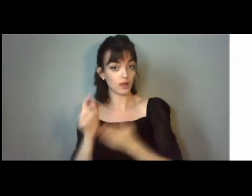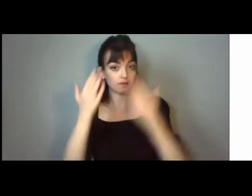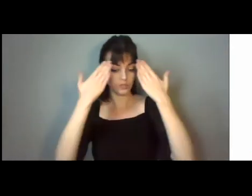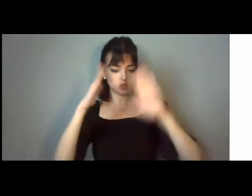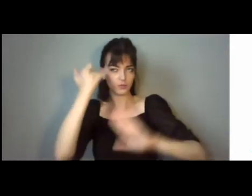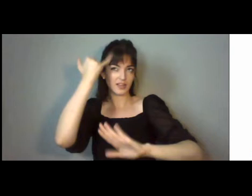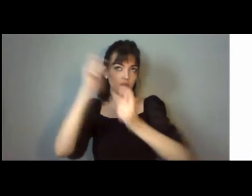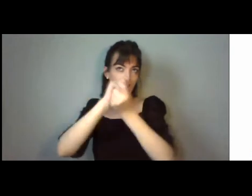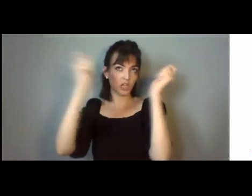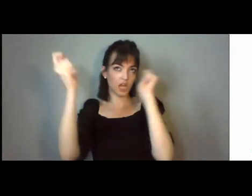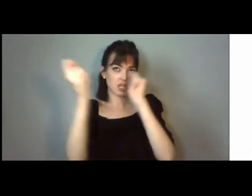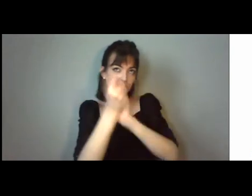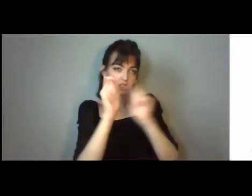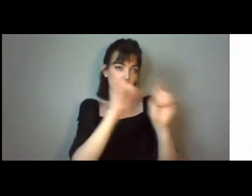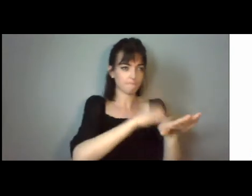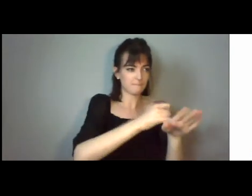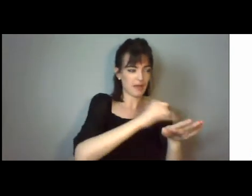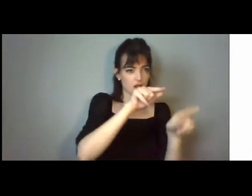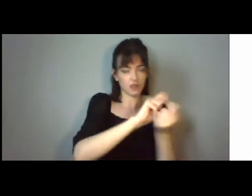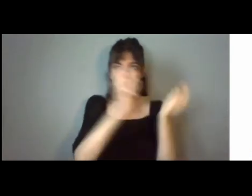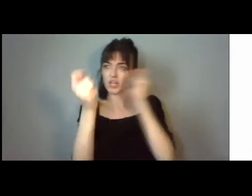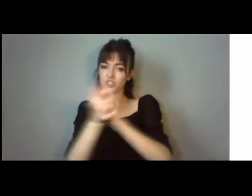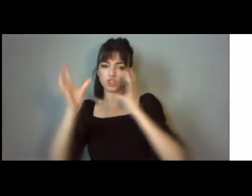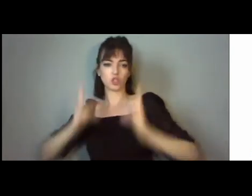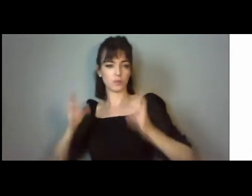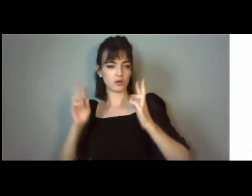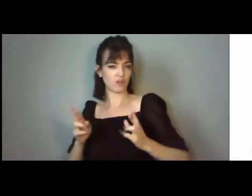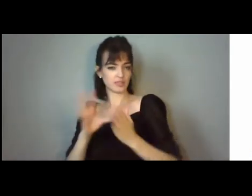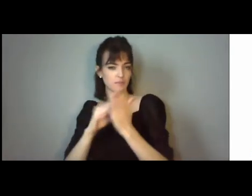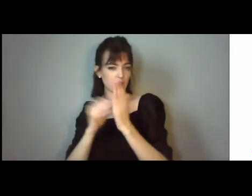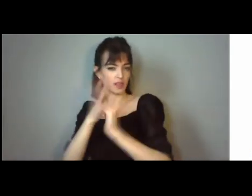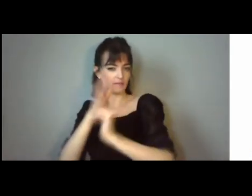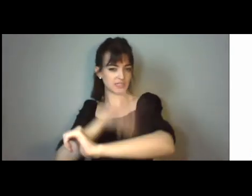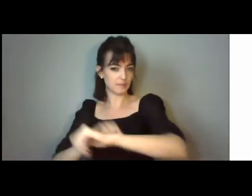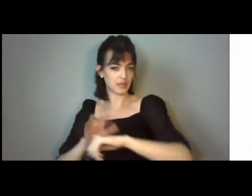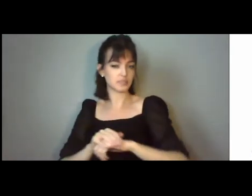medical to human rights model of disability Member States continue to grapple with this